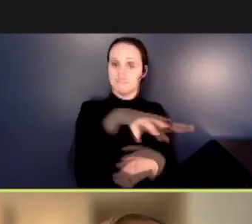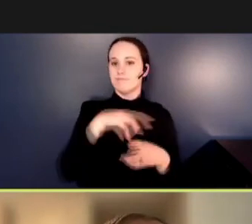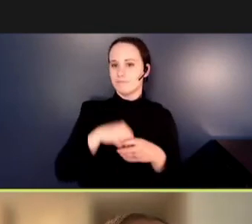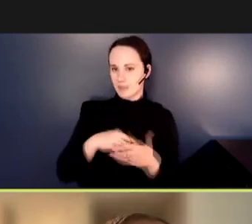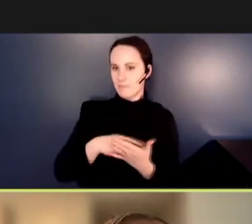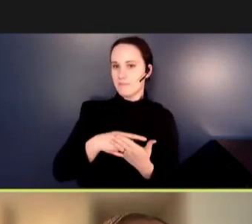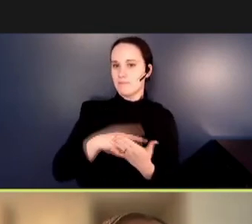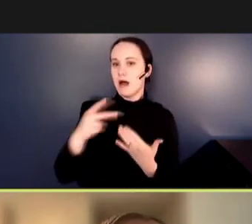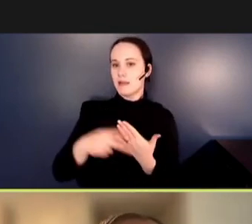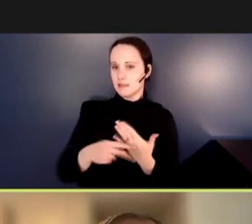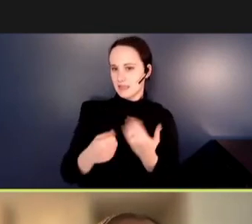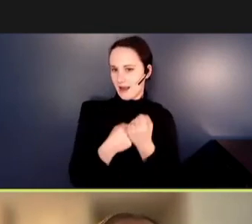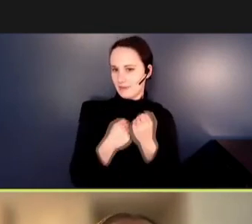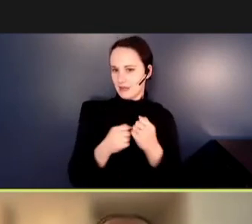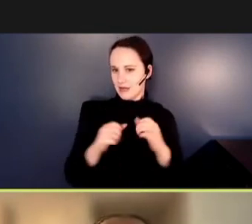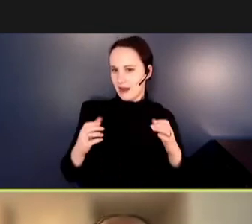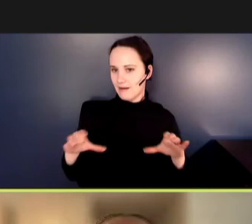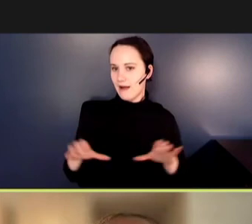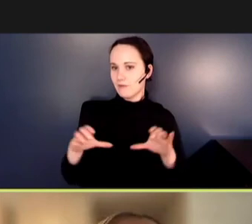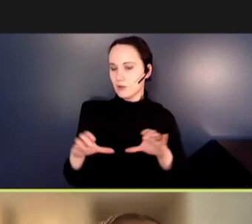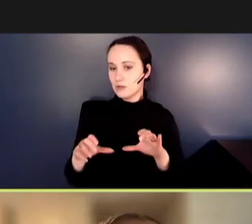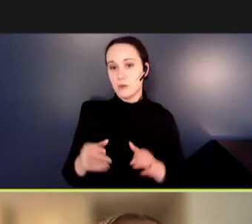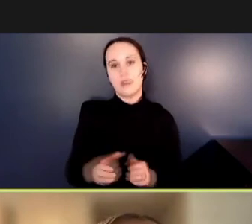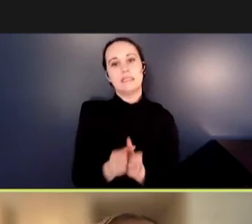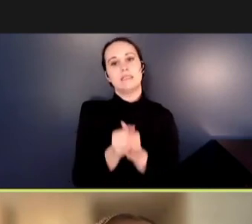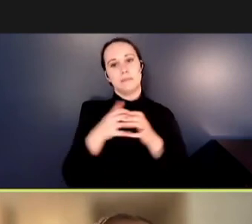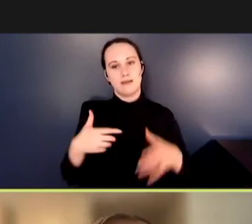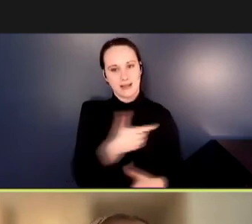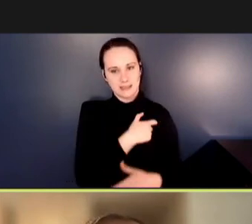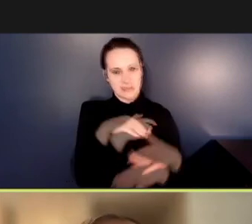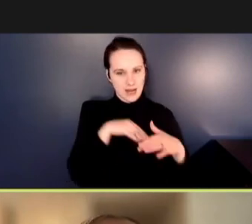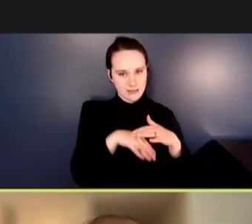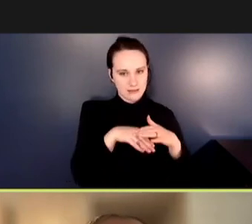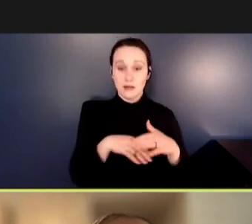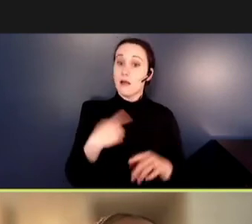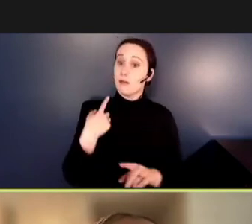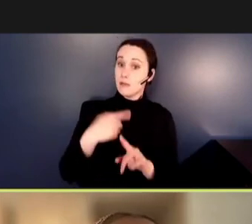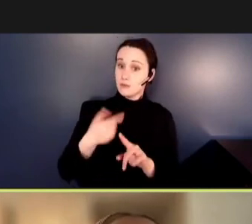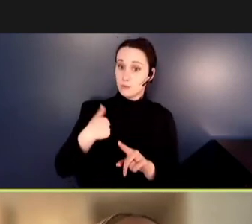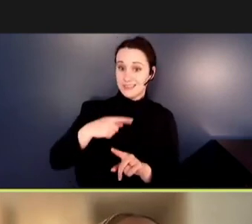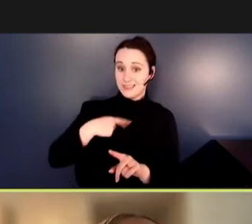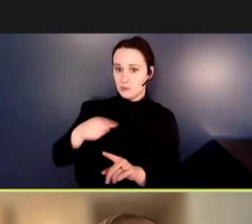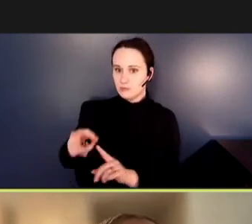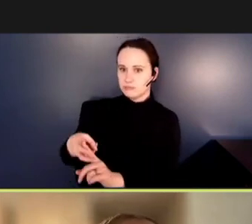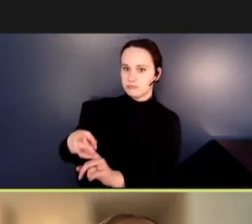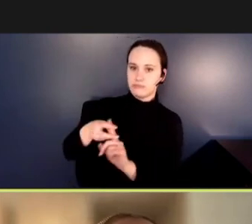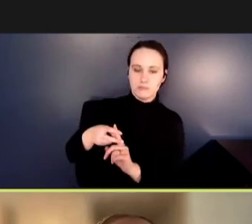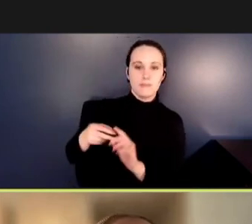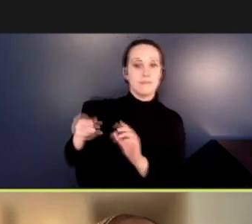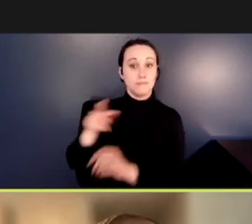expand vaccine access. Using patients' stories are extremely powerful. Explaining the impact